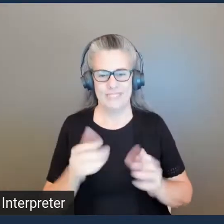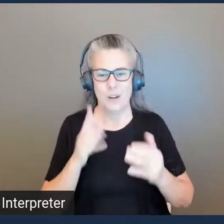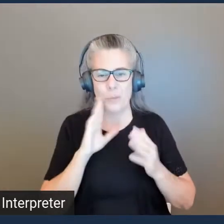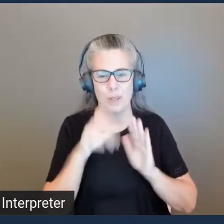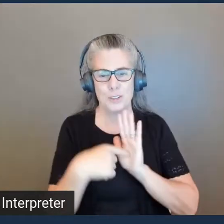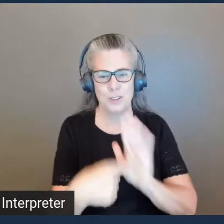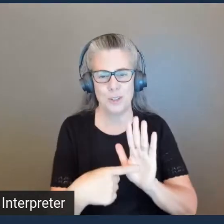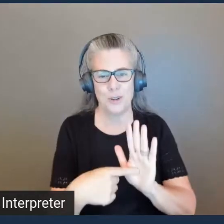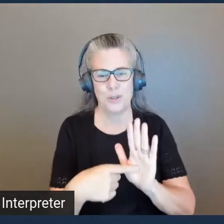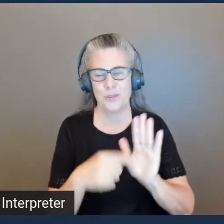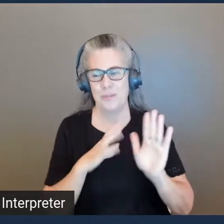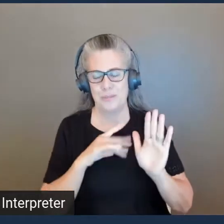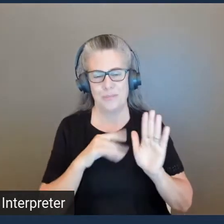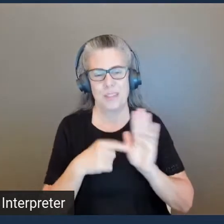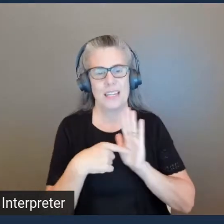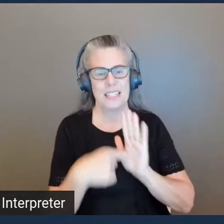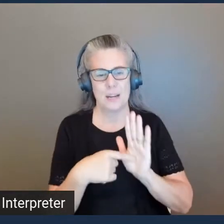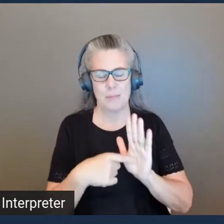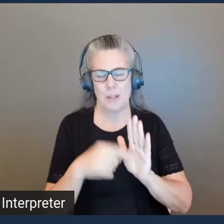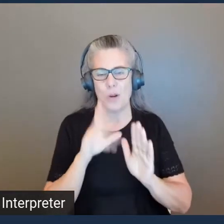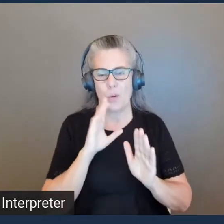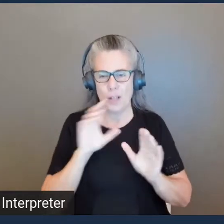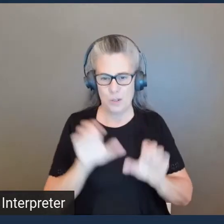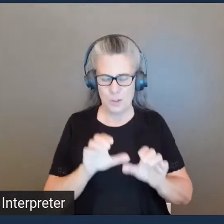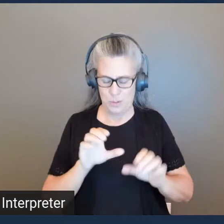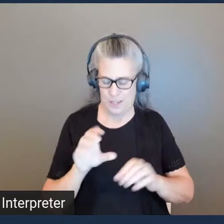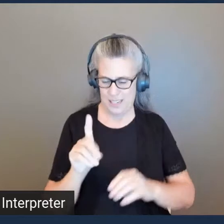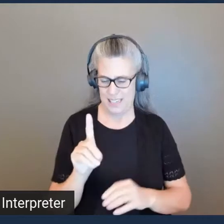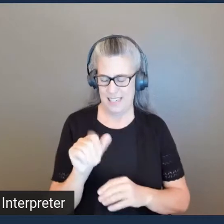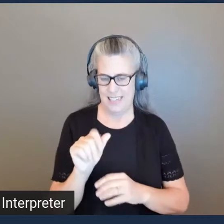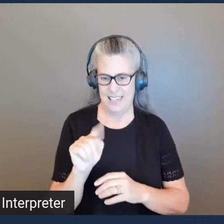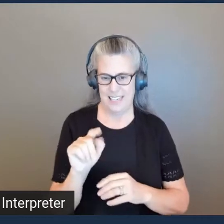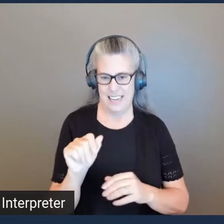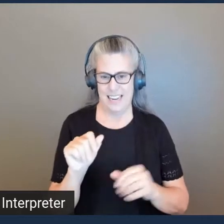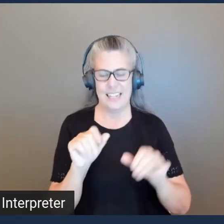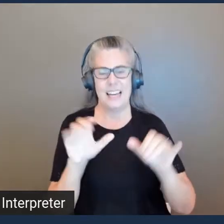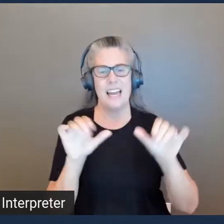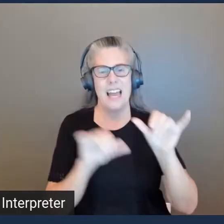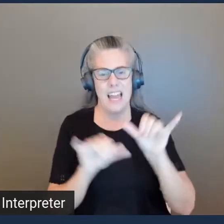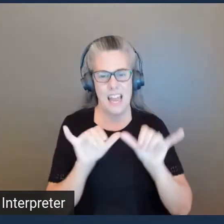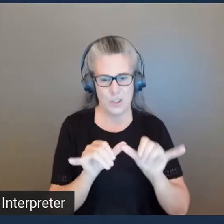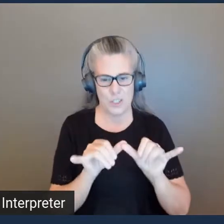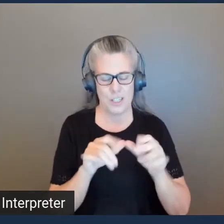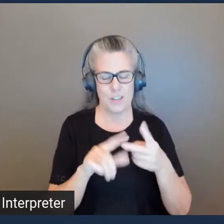data engineering, data pre-processing. We're going to train a model. We're gonna deploy a model,